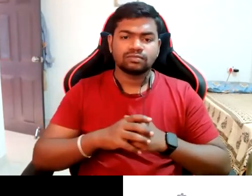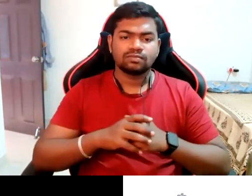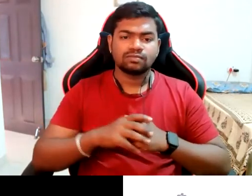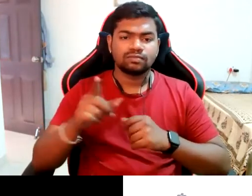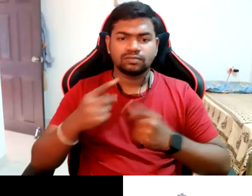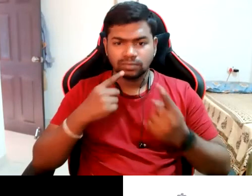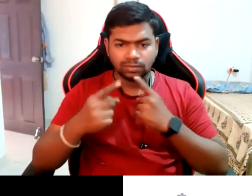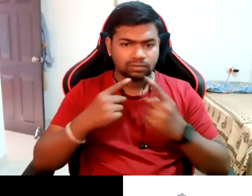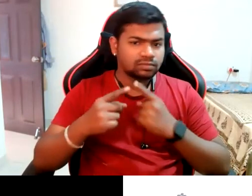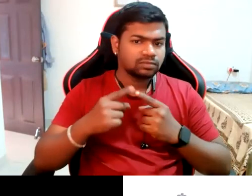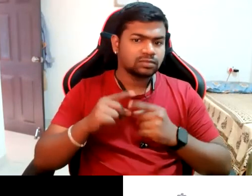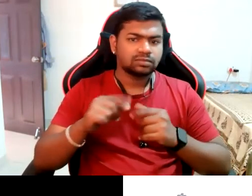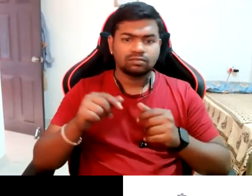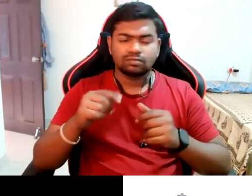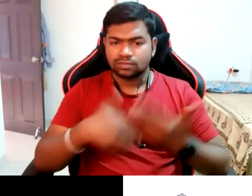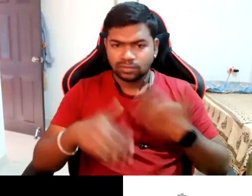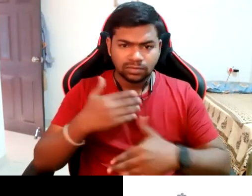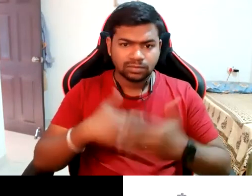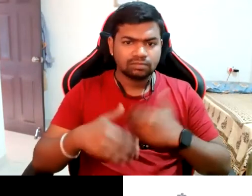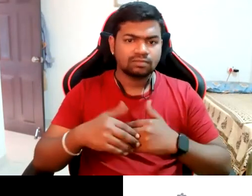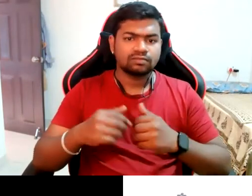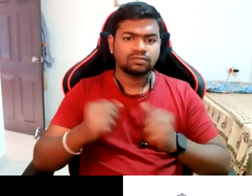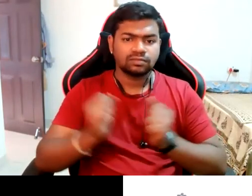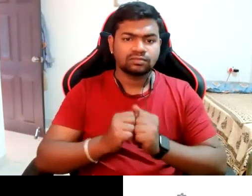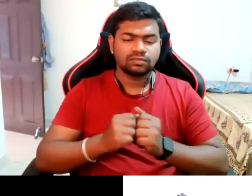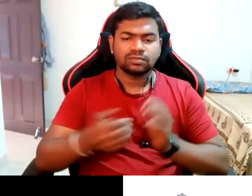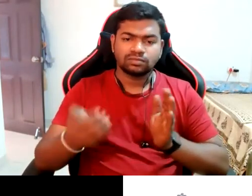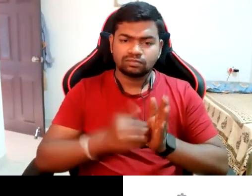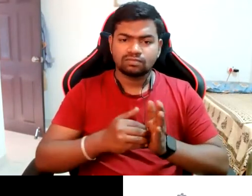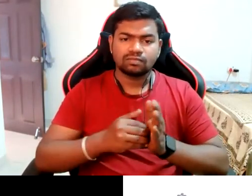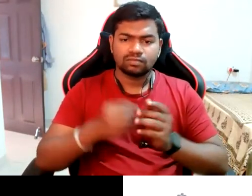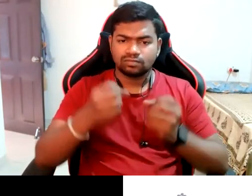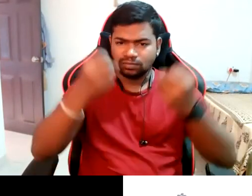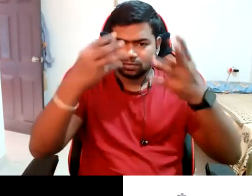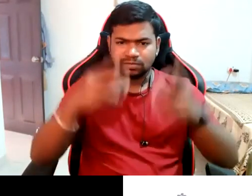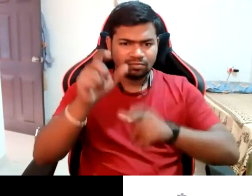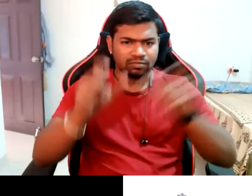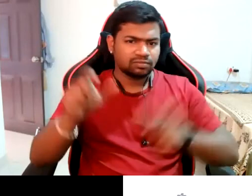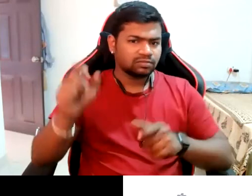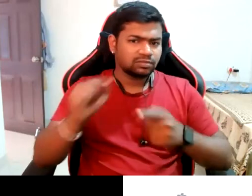so we interview People with disabilities and then shortlisted a few candidates.